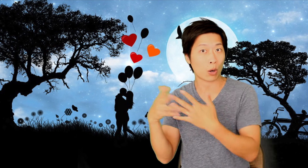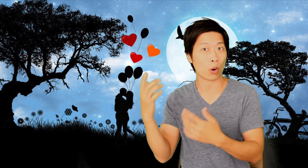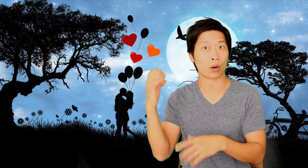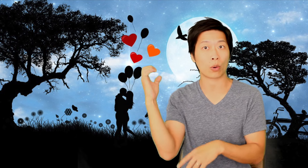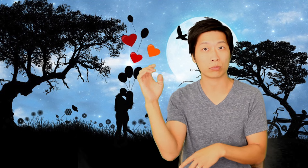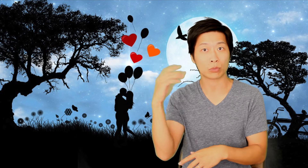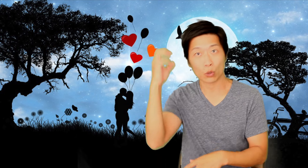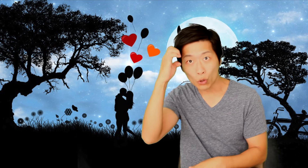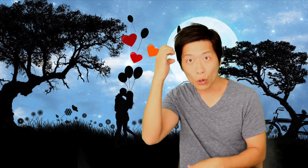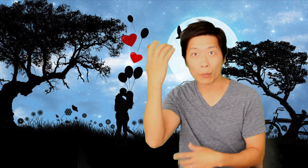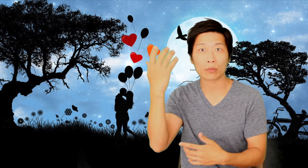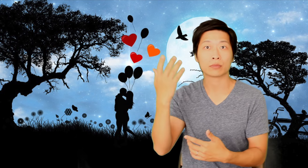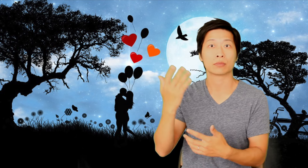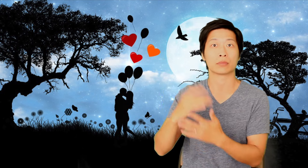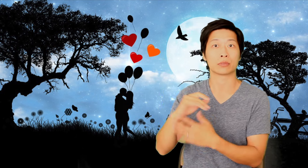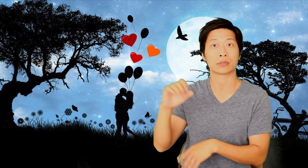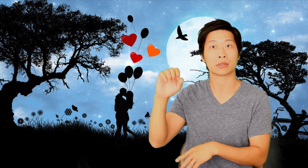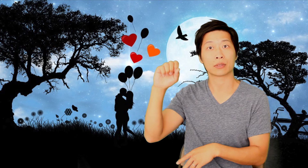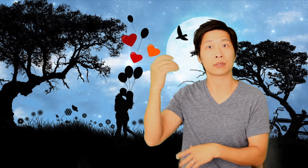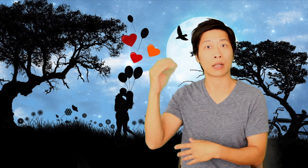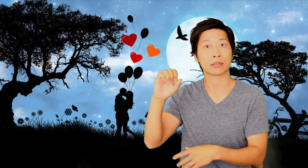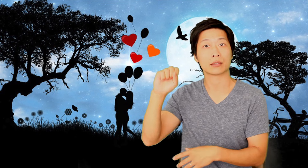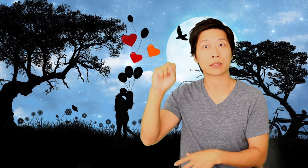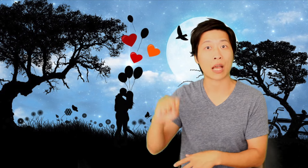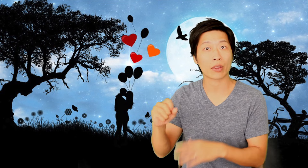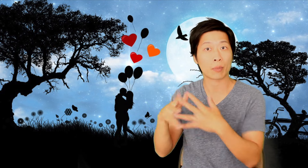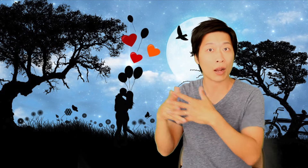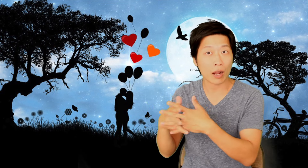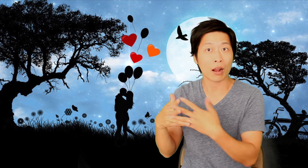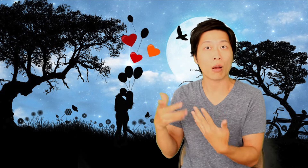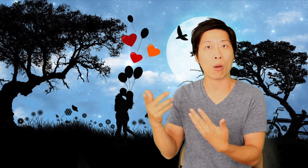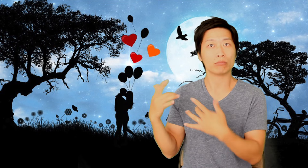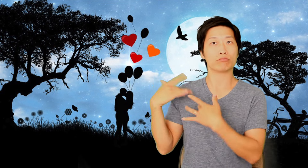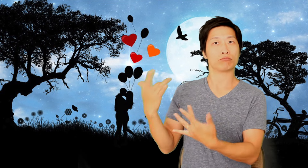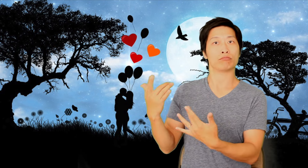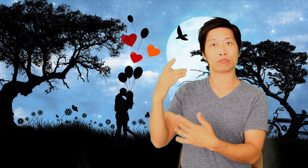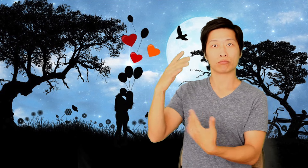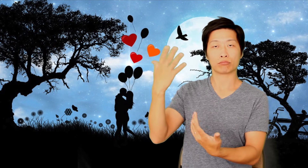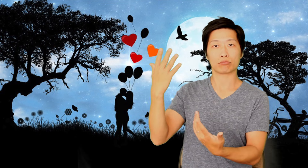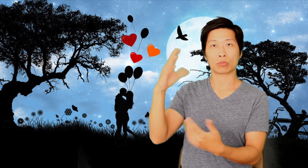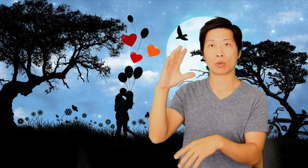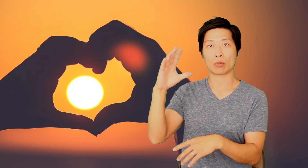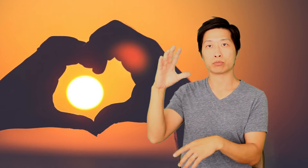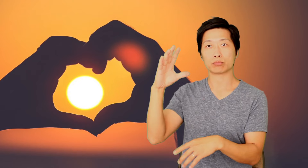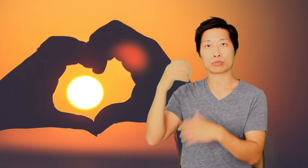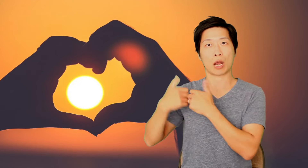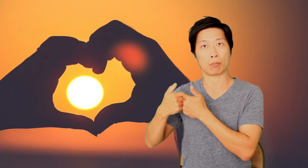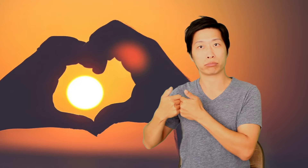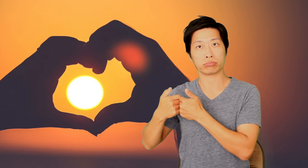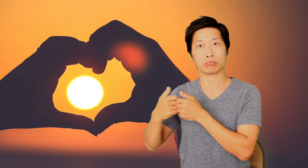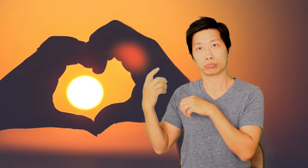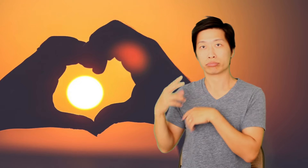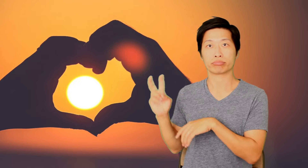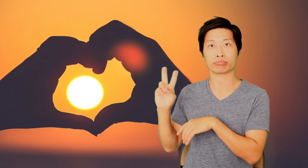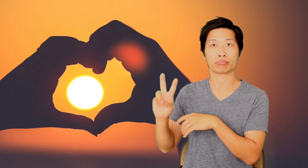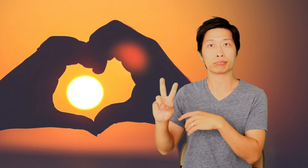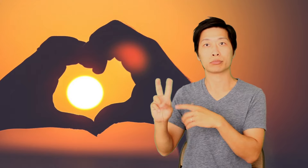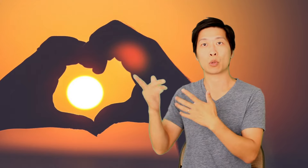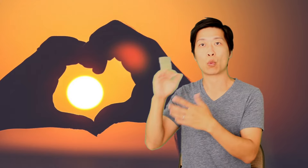from how it celebrated in America, Europe or South America. You know typically couples